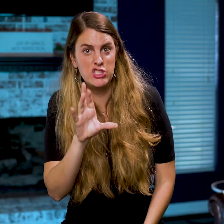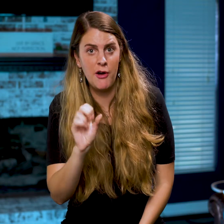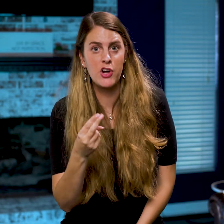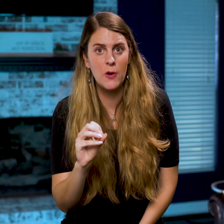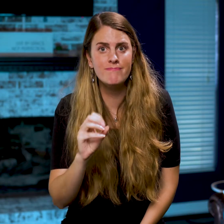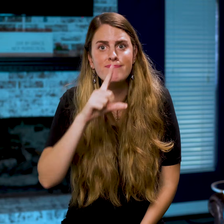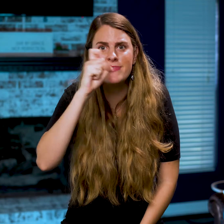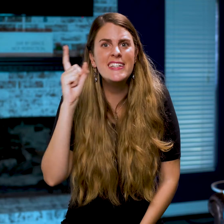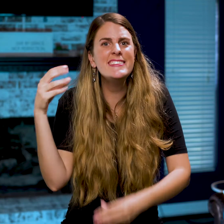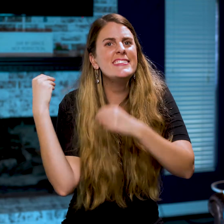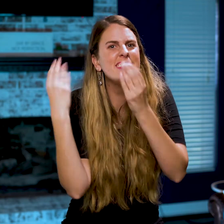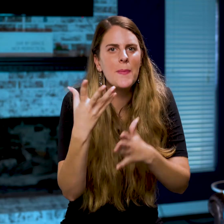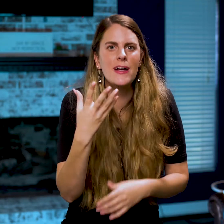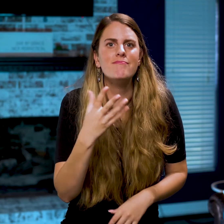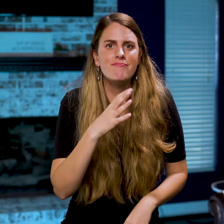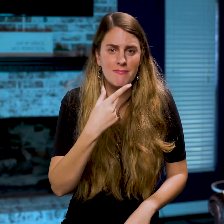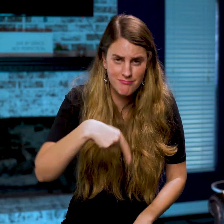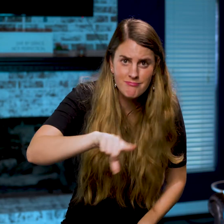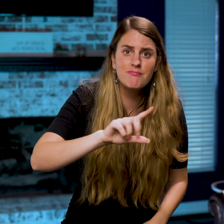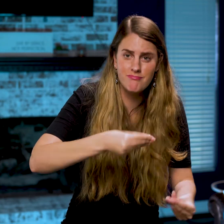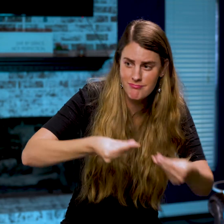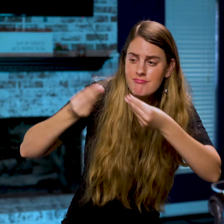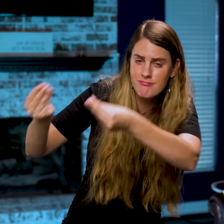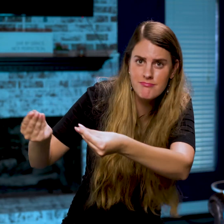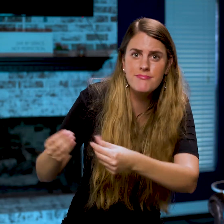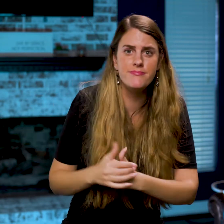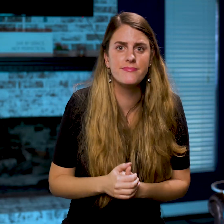because He’s giving it to them.